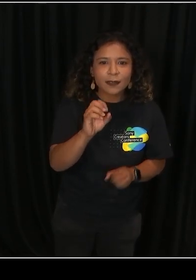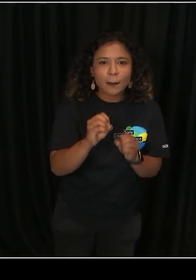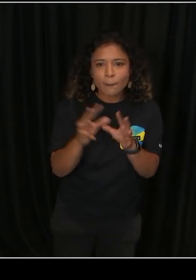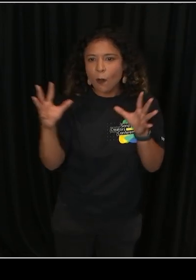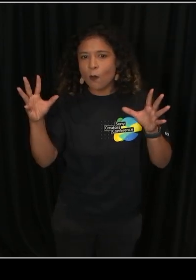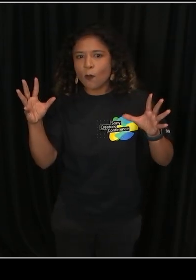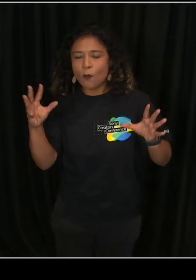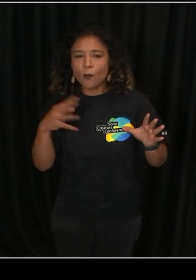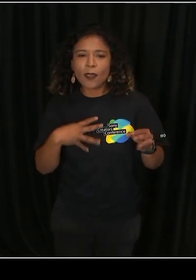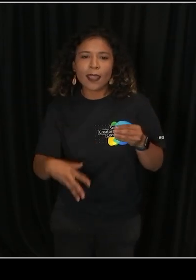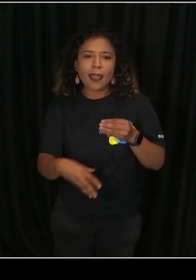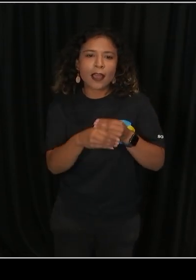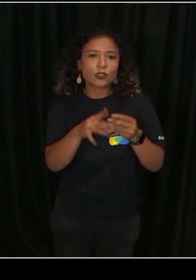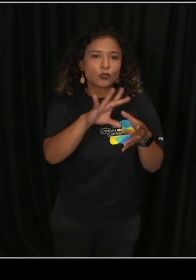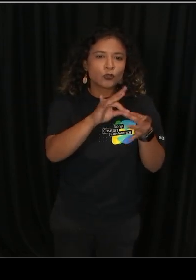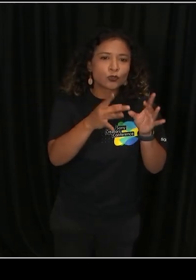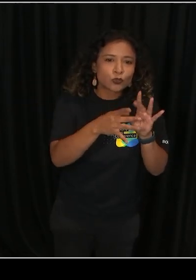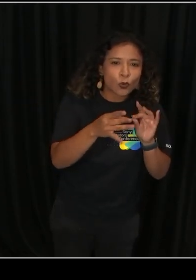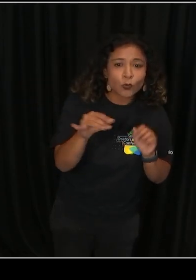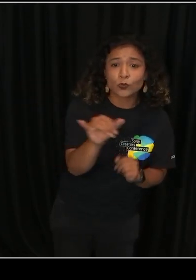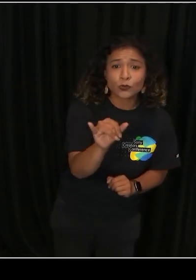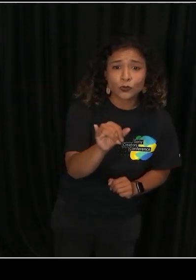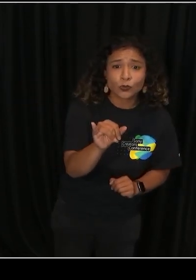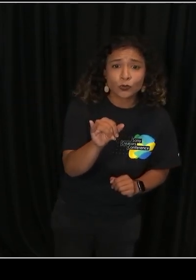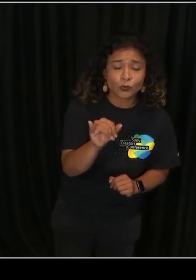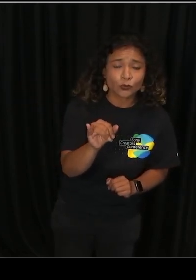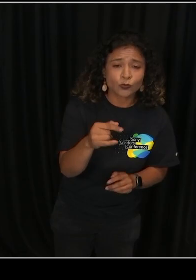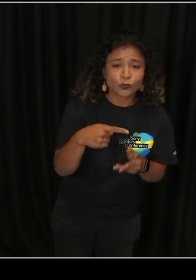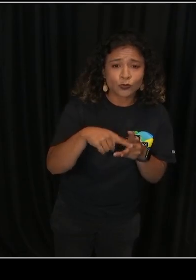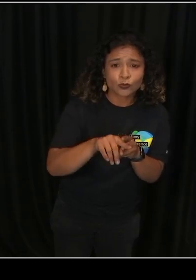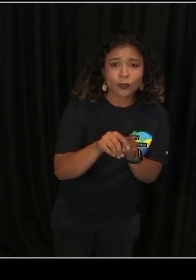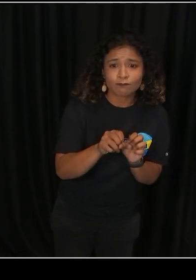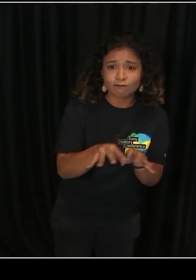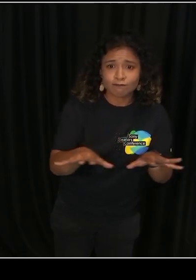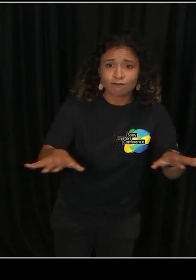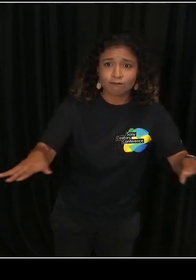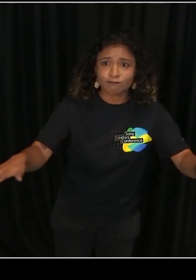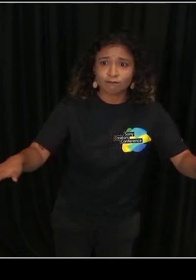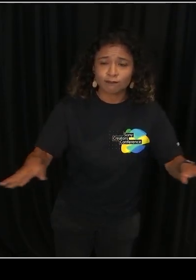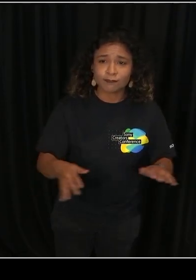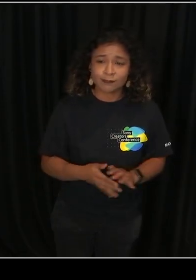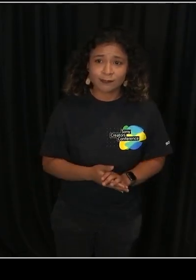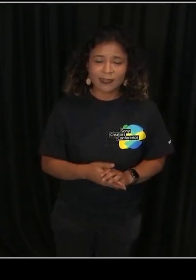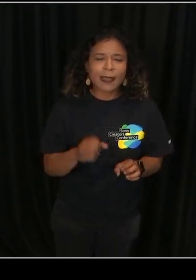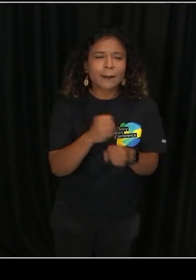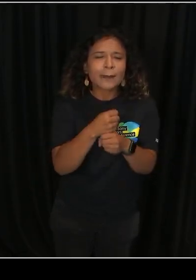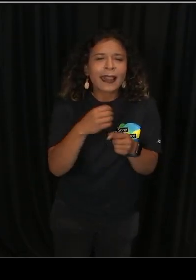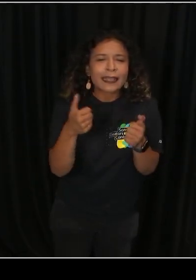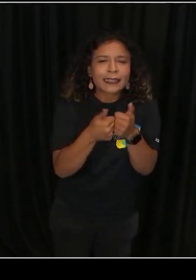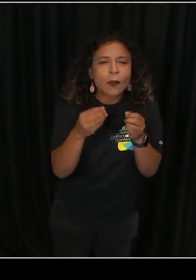We had like storylines going throughout the broadcast that are not necessarily tied to the game, but made it more fun for these kids to watch.